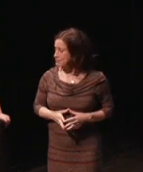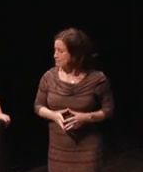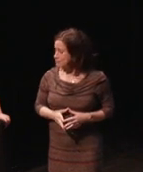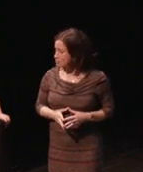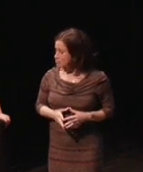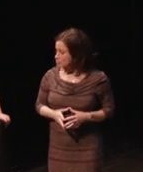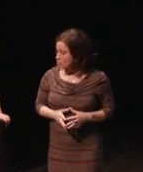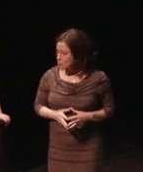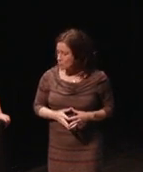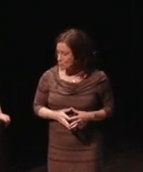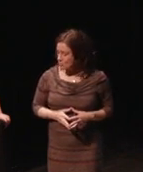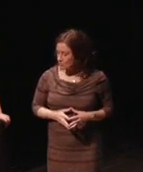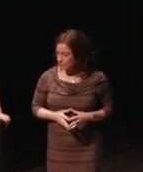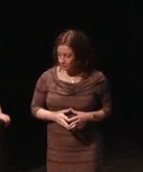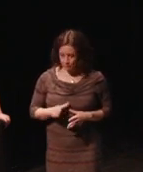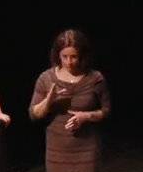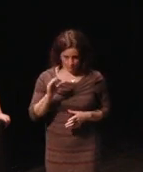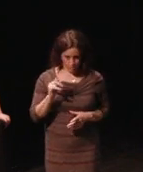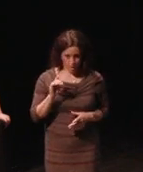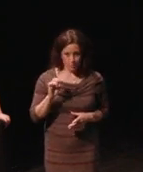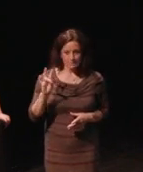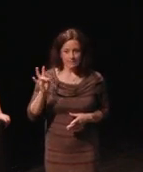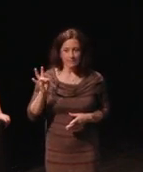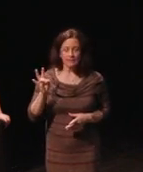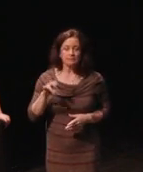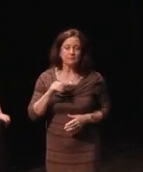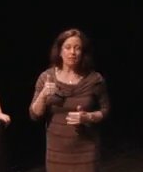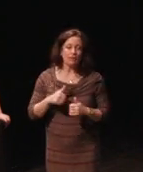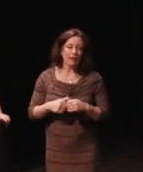Code 7, another game that's had blind accessibility patched in.